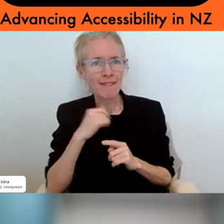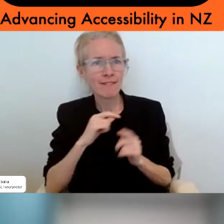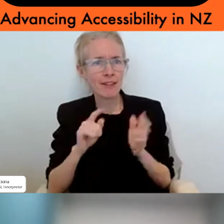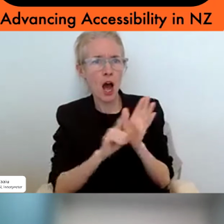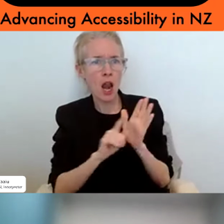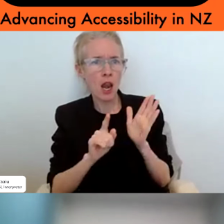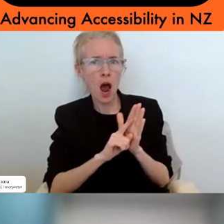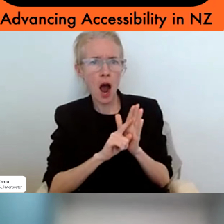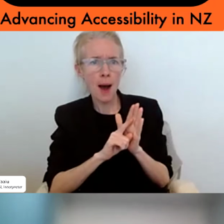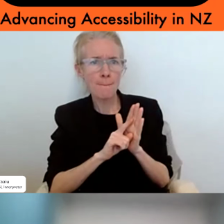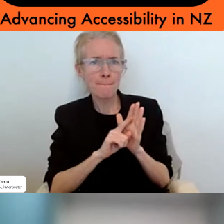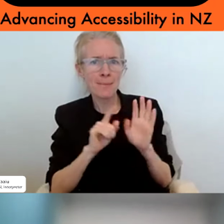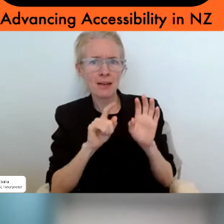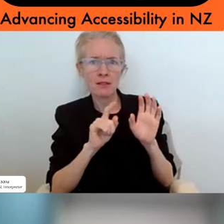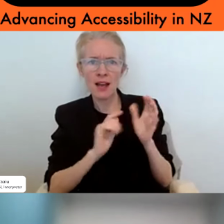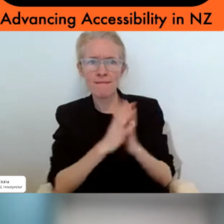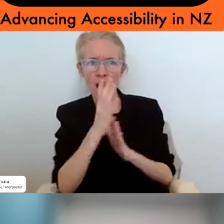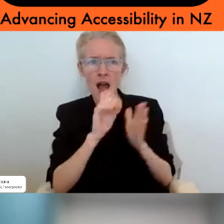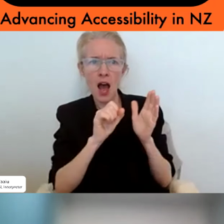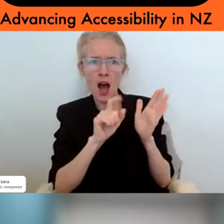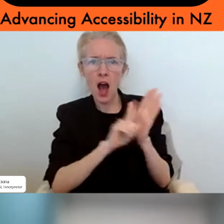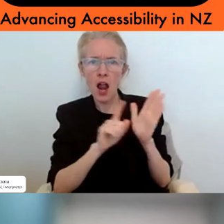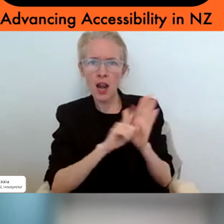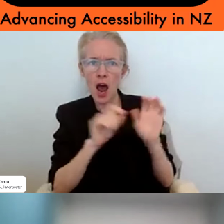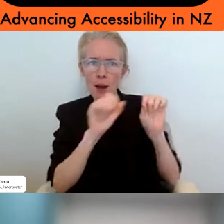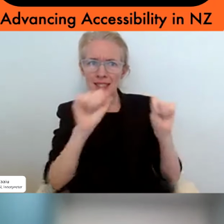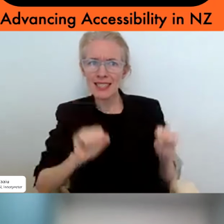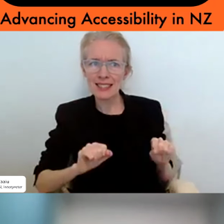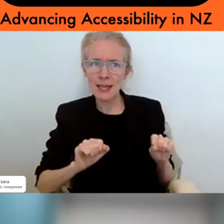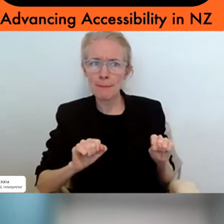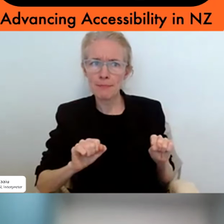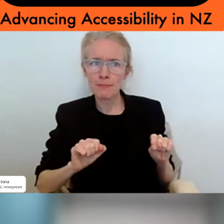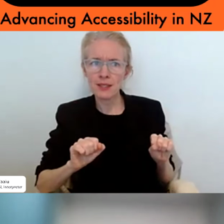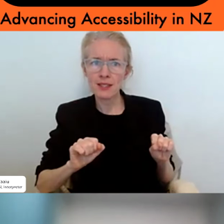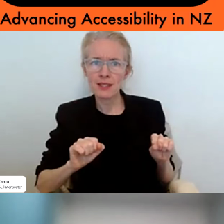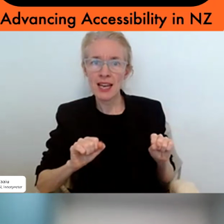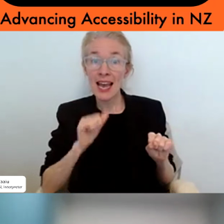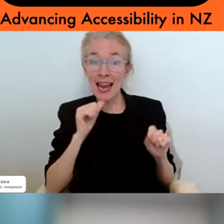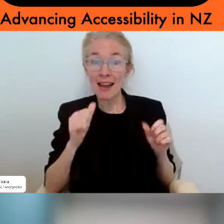things into in some of the big apartment blocks will be mandated